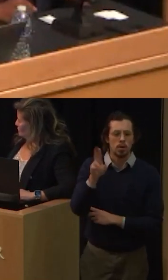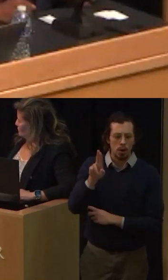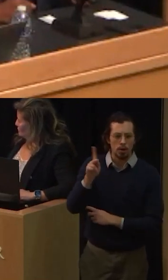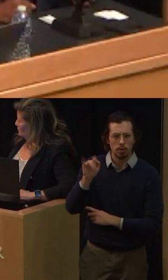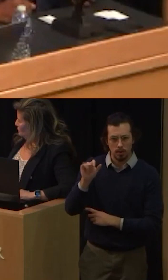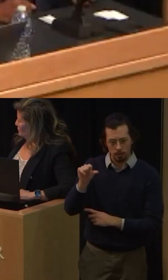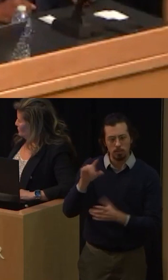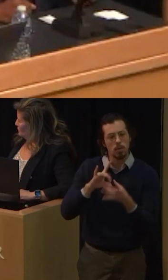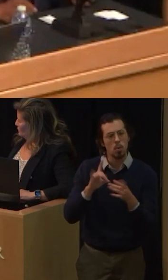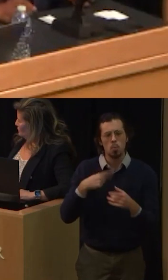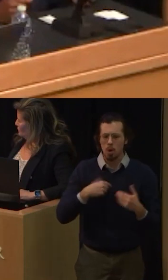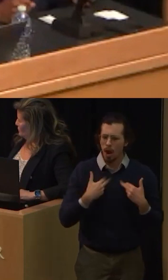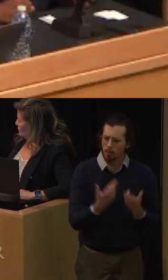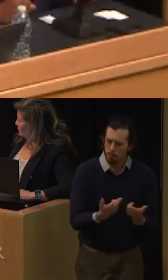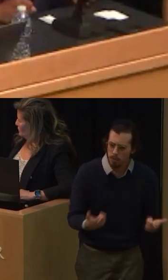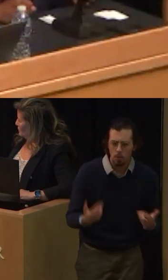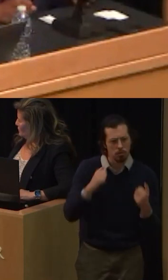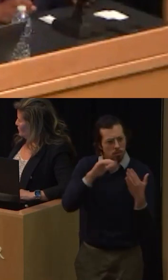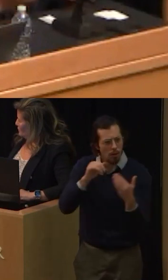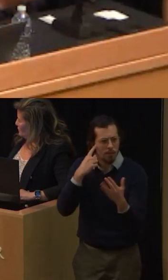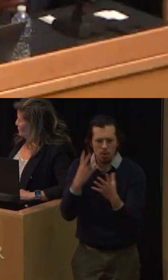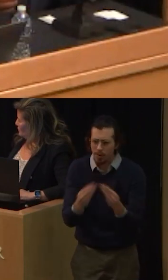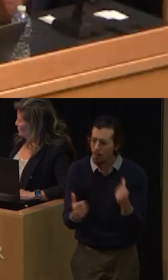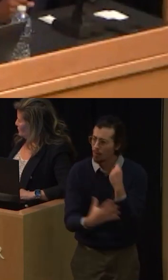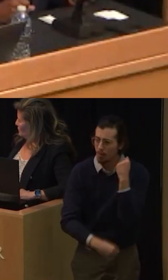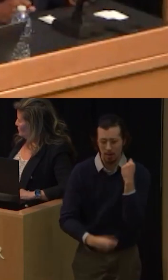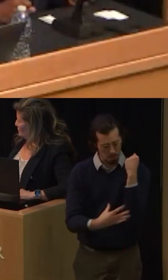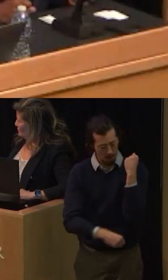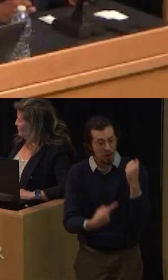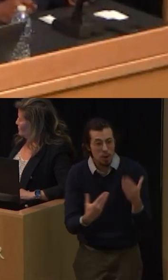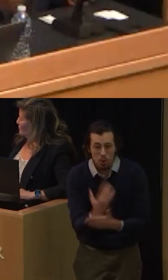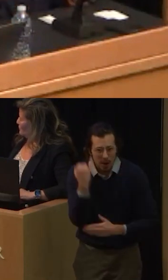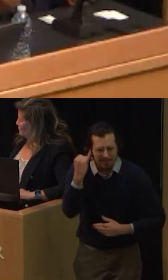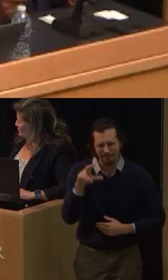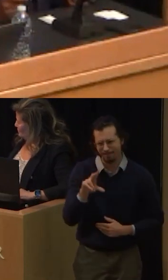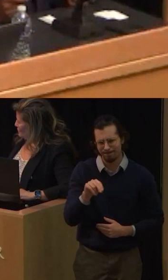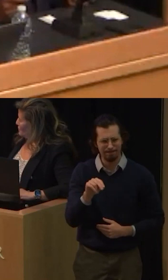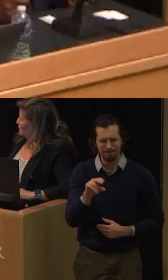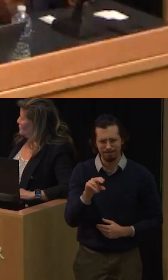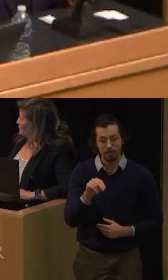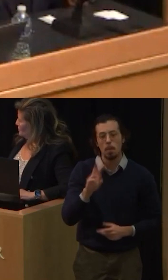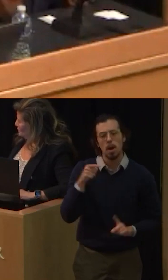and the techniques to solve poverty. There's nothing new about poverty, but he begged the question: